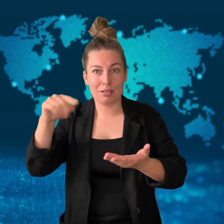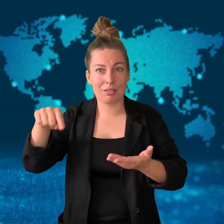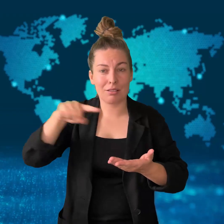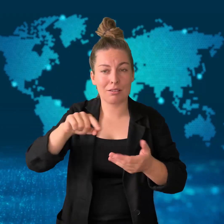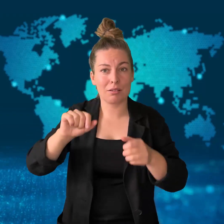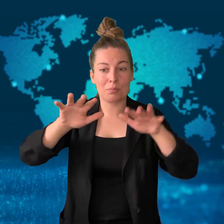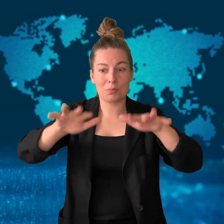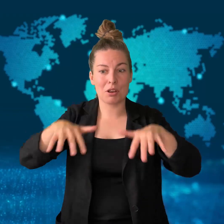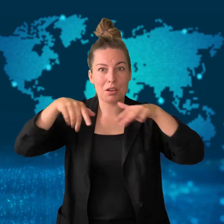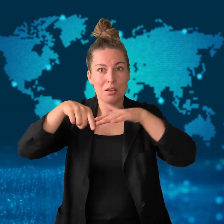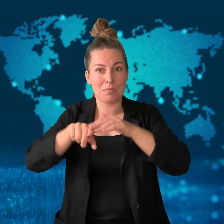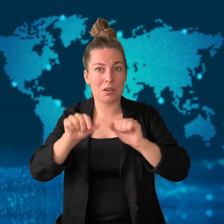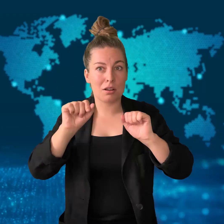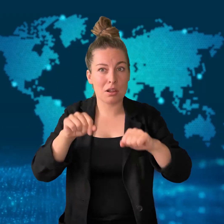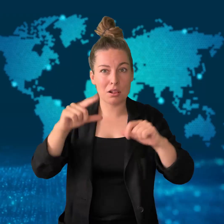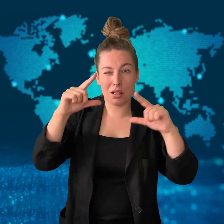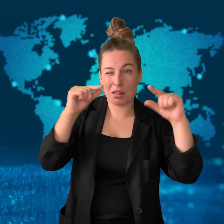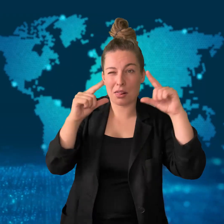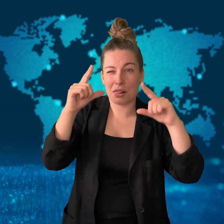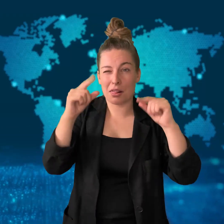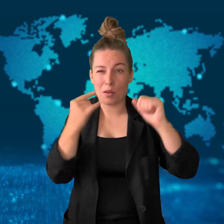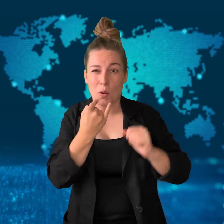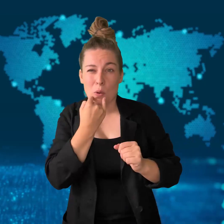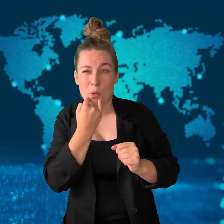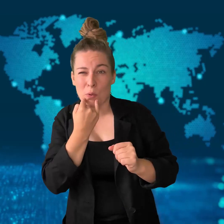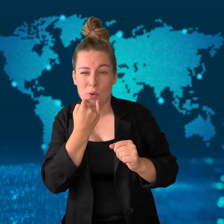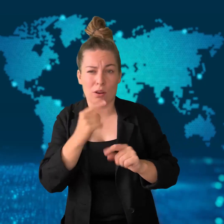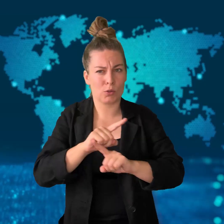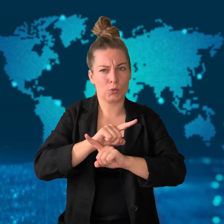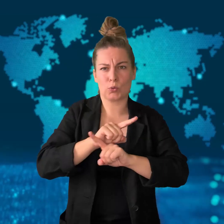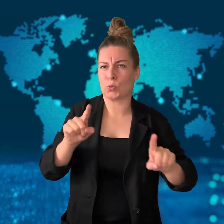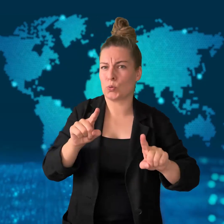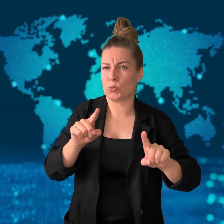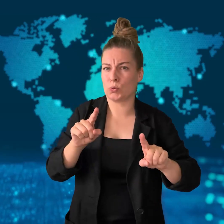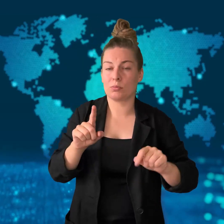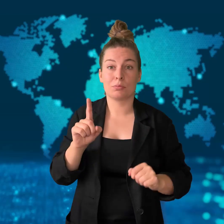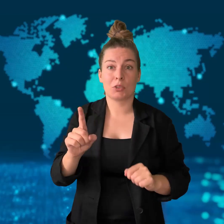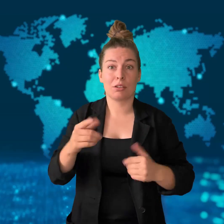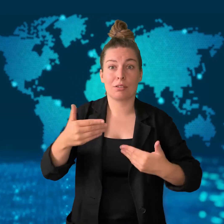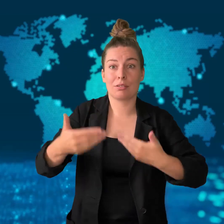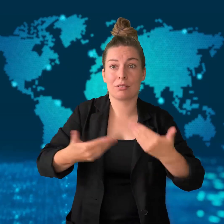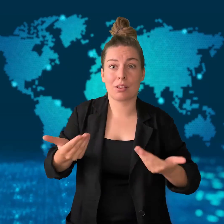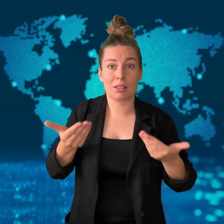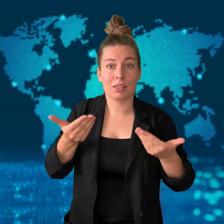their male counterparts.